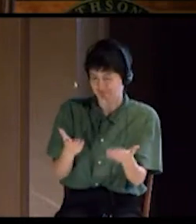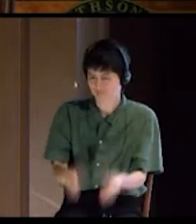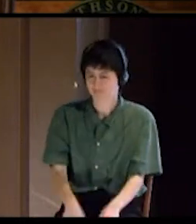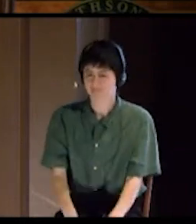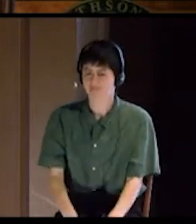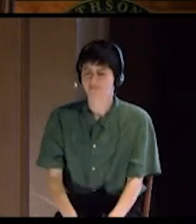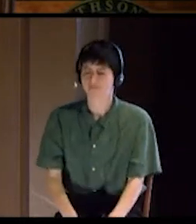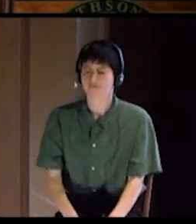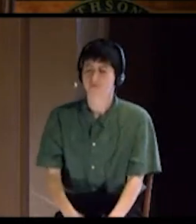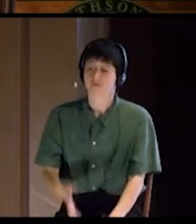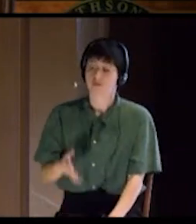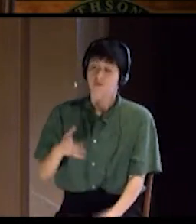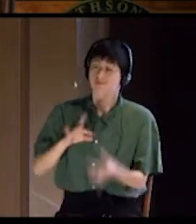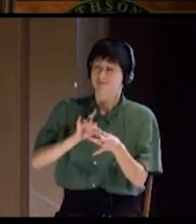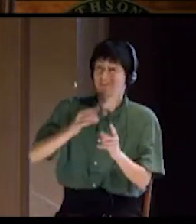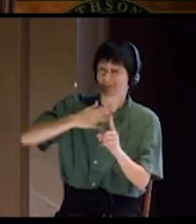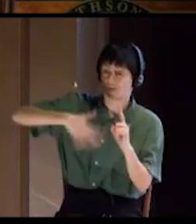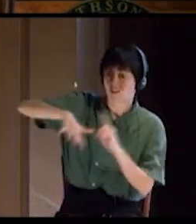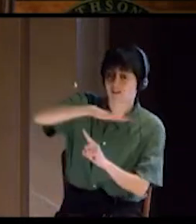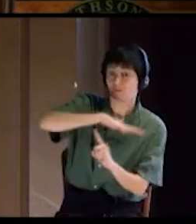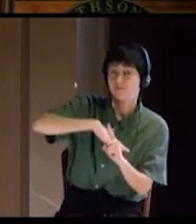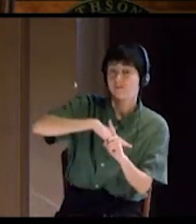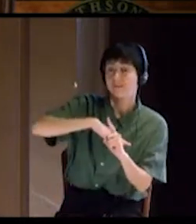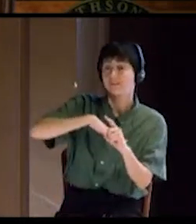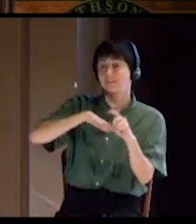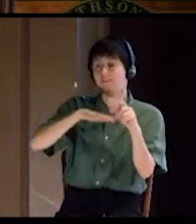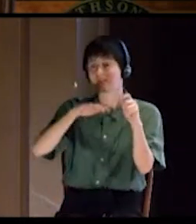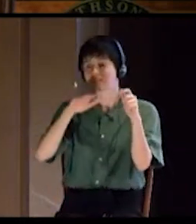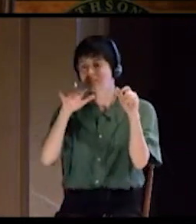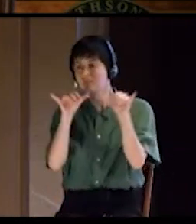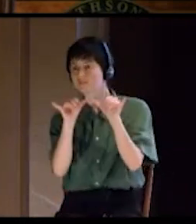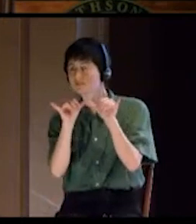and shape and we'll be continuing research to understand what else is happening